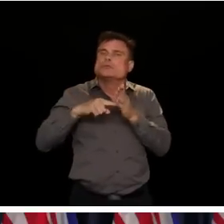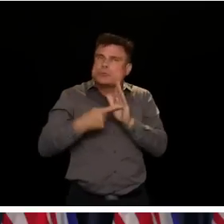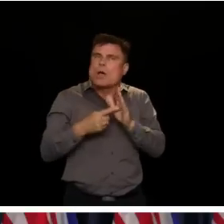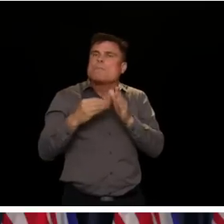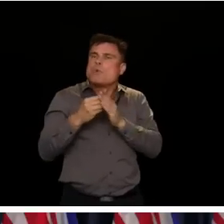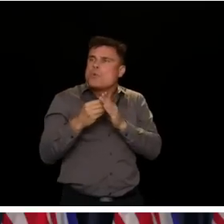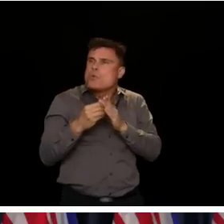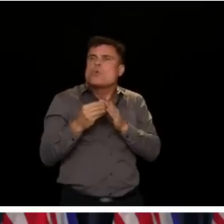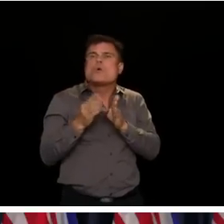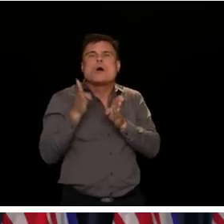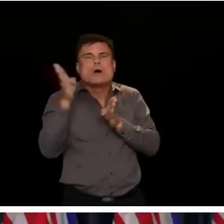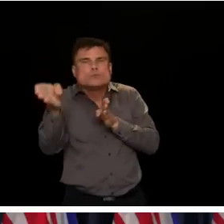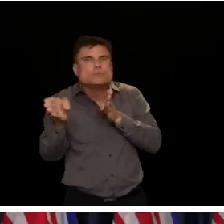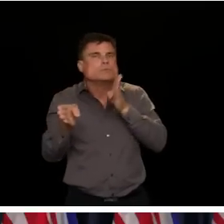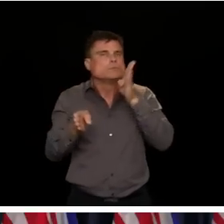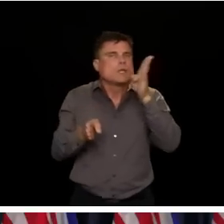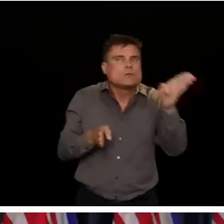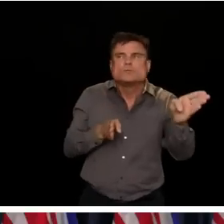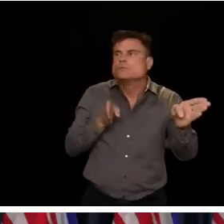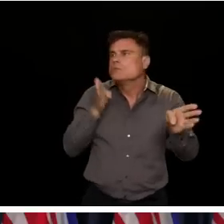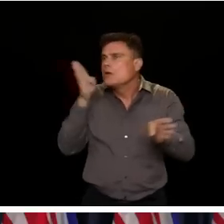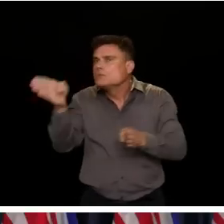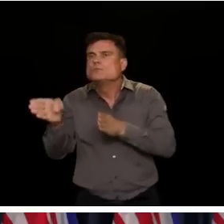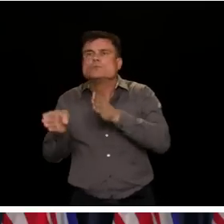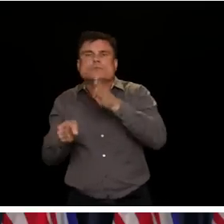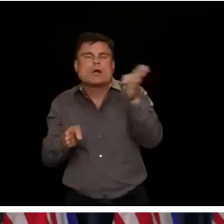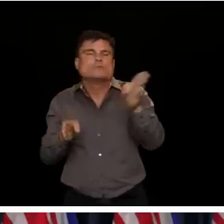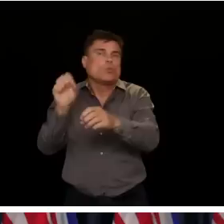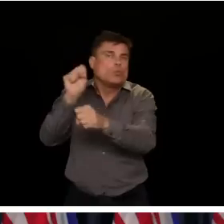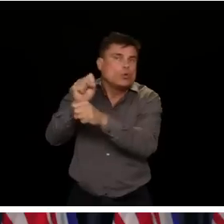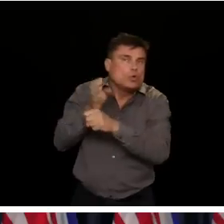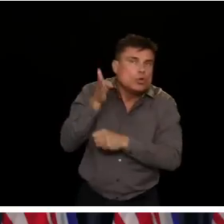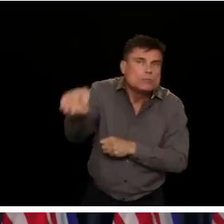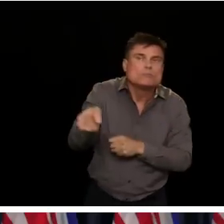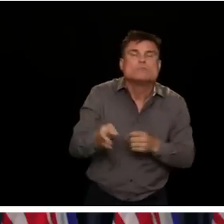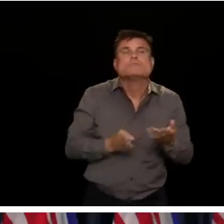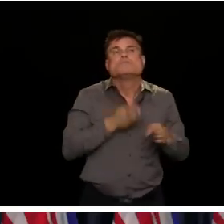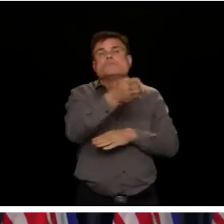we are doing things that we did before. What this also tells us with the small numbers